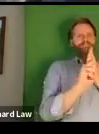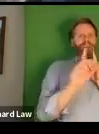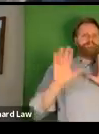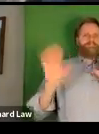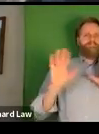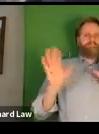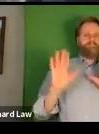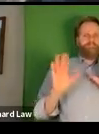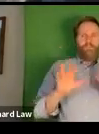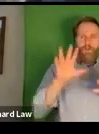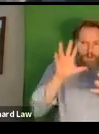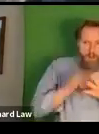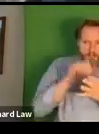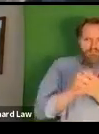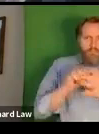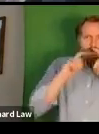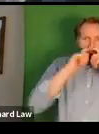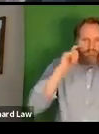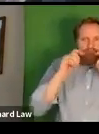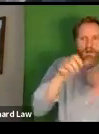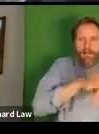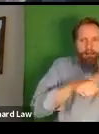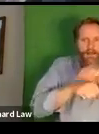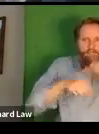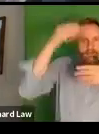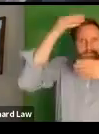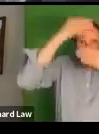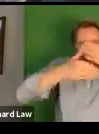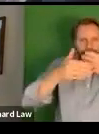in place social distancing and cleanliness of buildings I've only ever